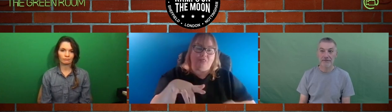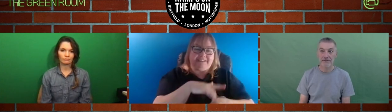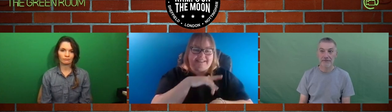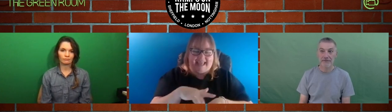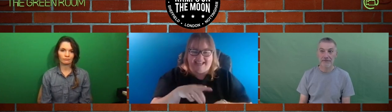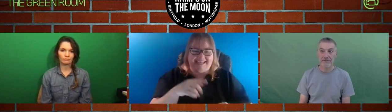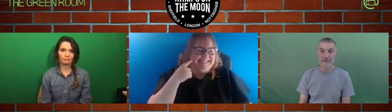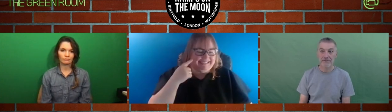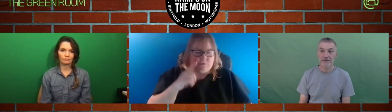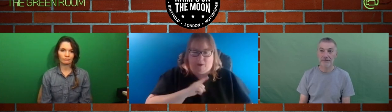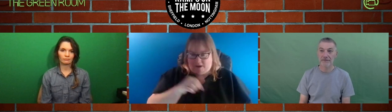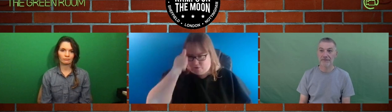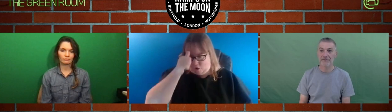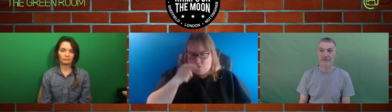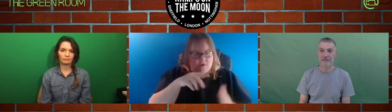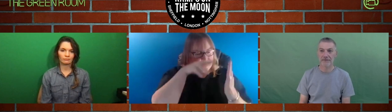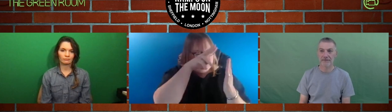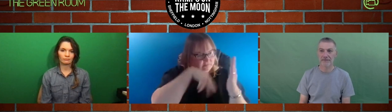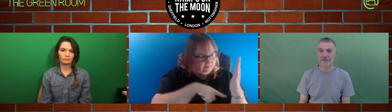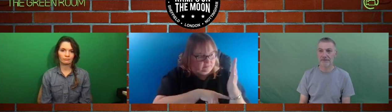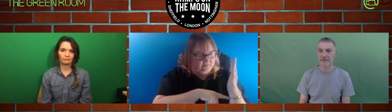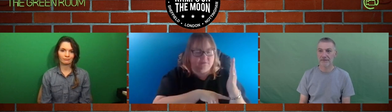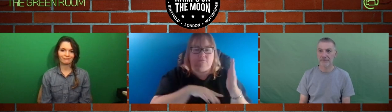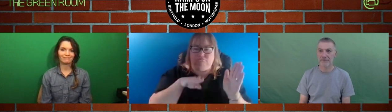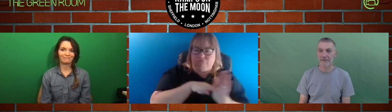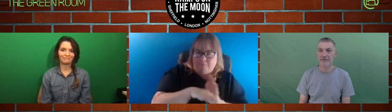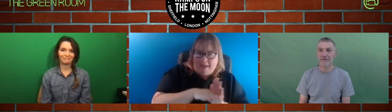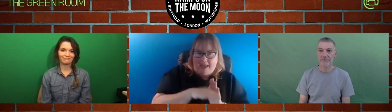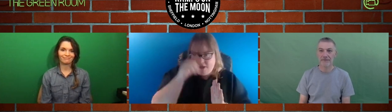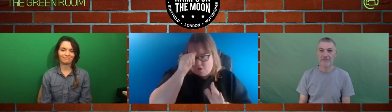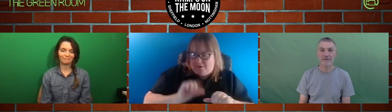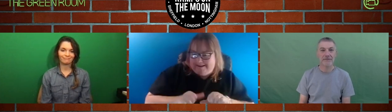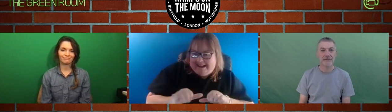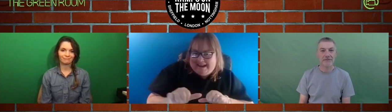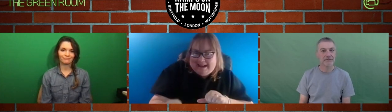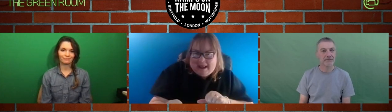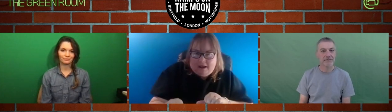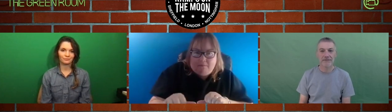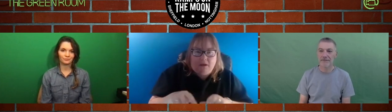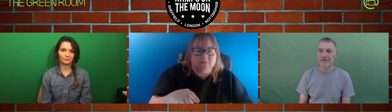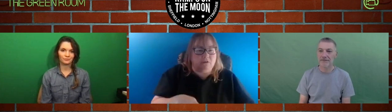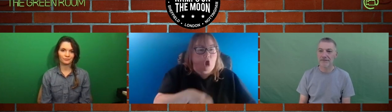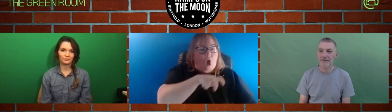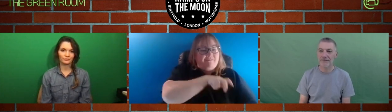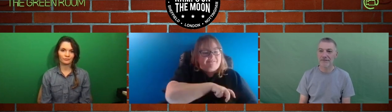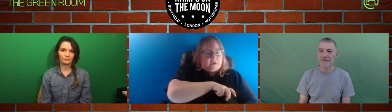you'd prepared and you'd rehearsed for it. You never rehearsed the off stage stuff. We never do that. We never